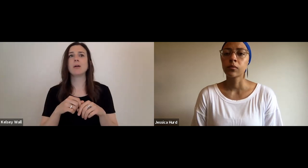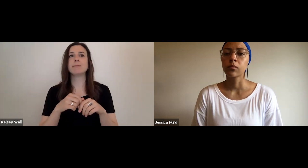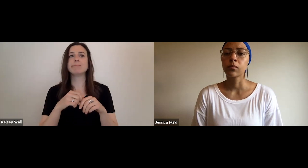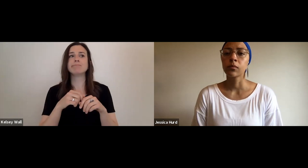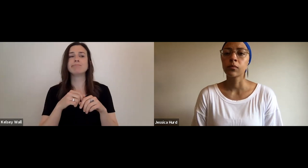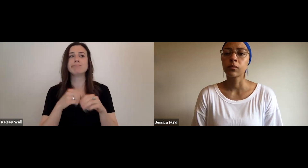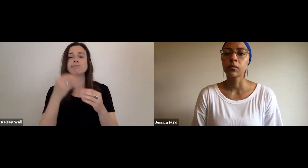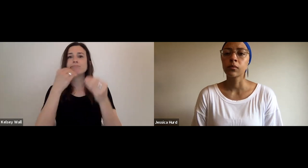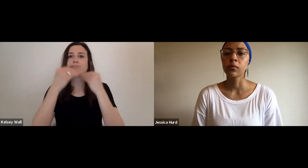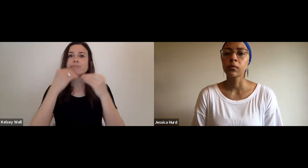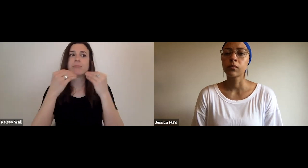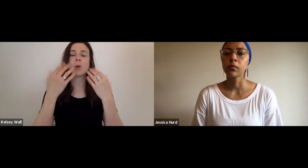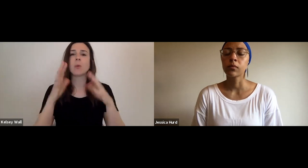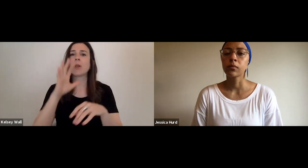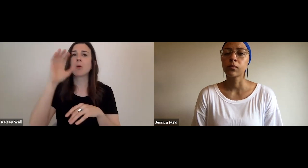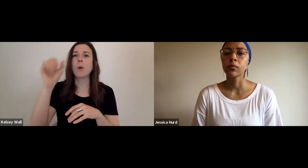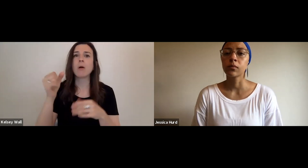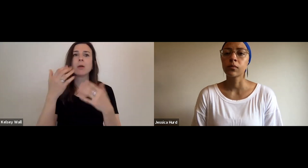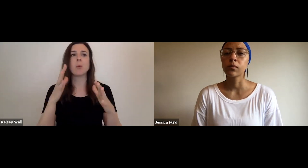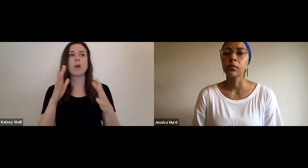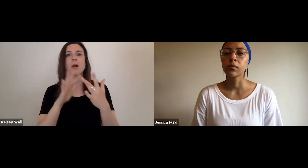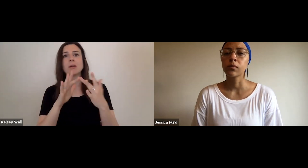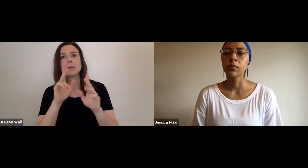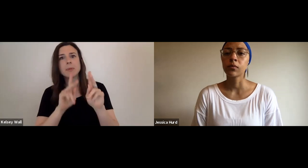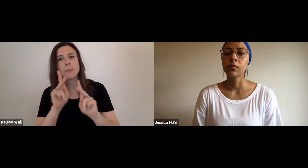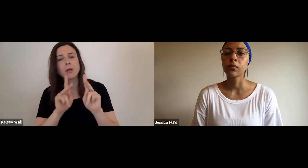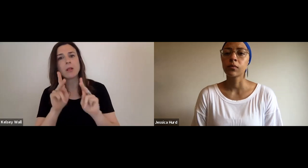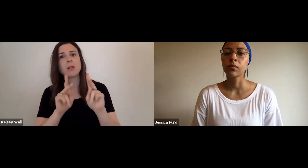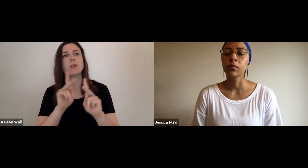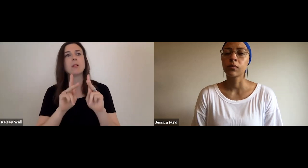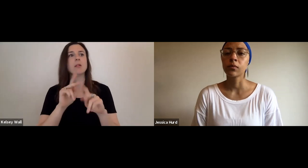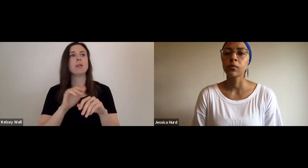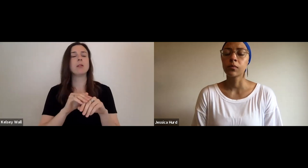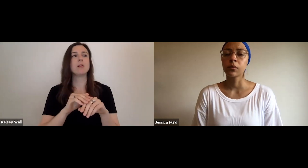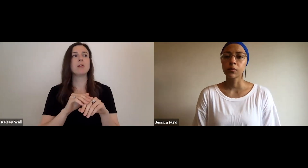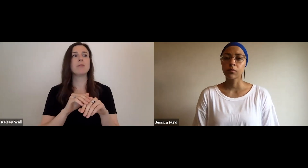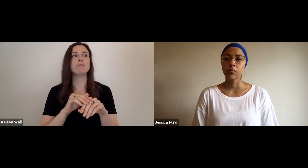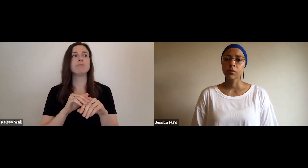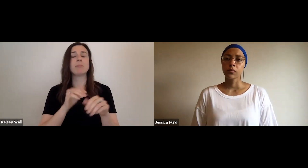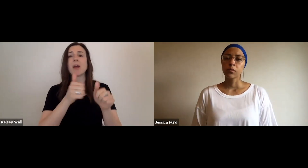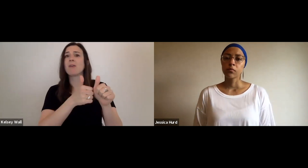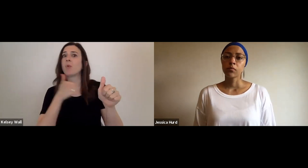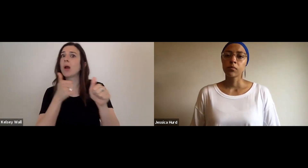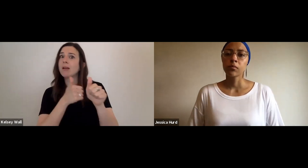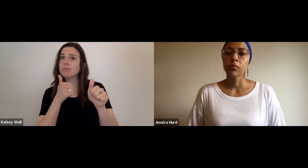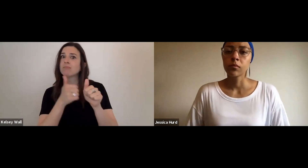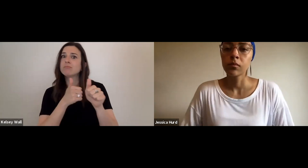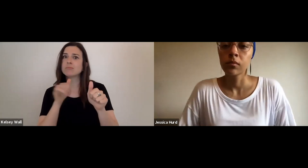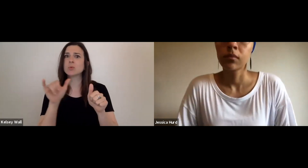Sometimes we may eat in order to deal with things. Sometimes we may hide and isolate ourselves.